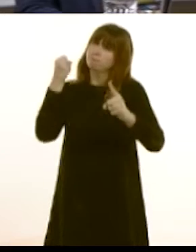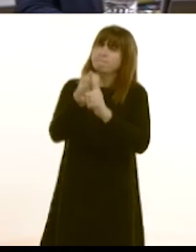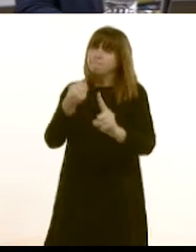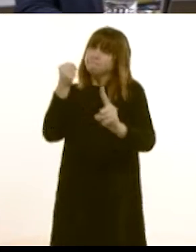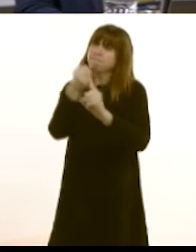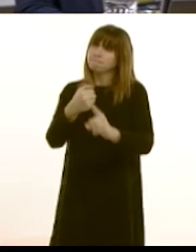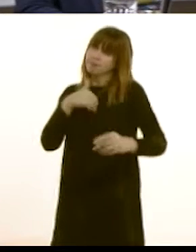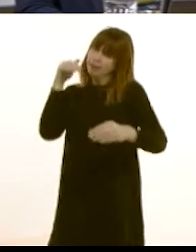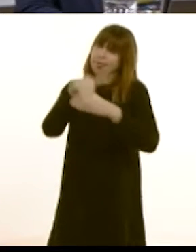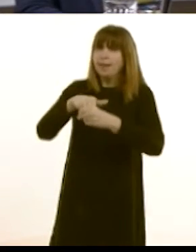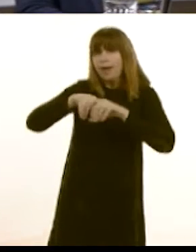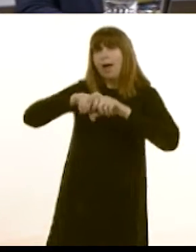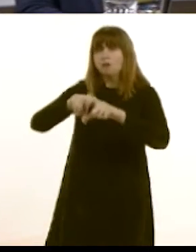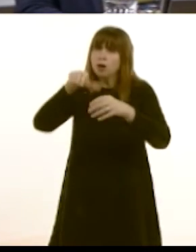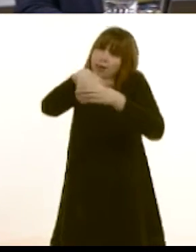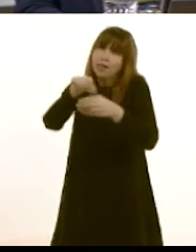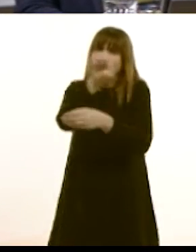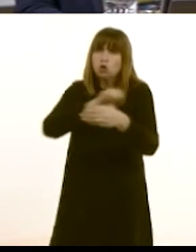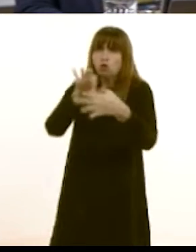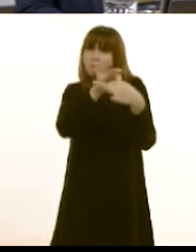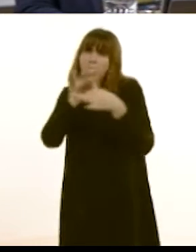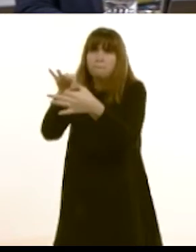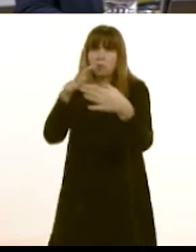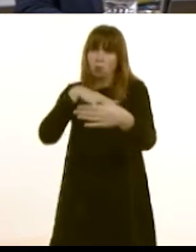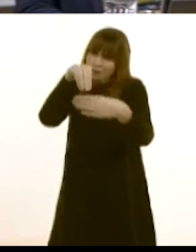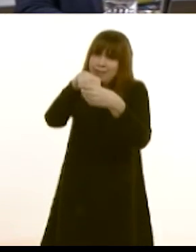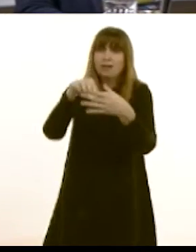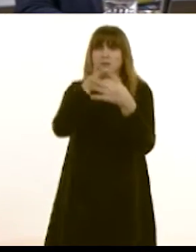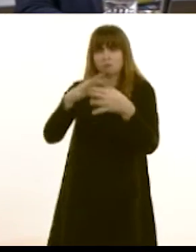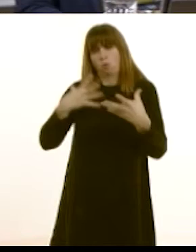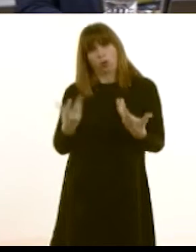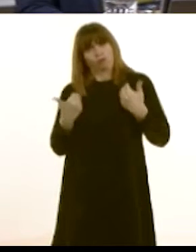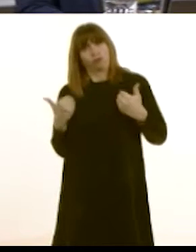to make the case for Walesís prosperity, for the need for Wales to be at the heart